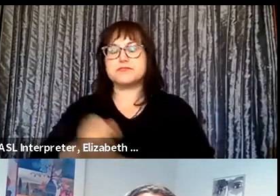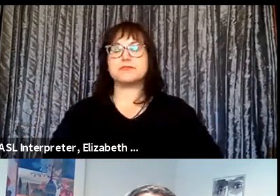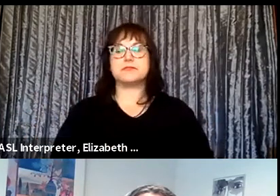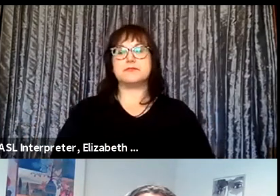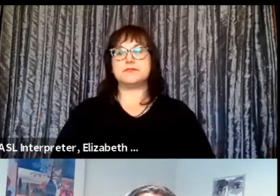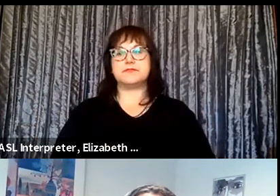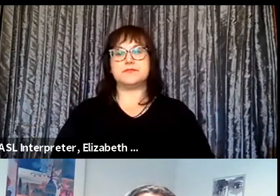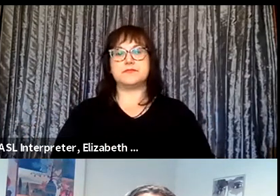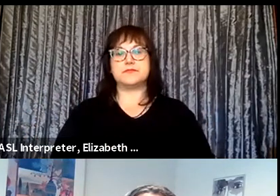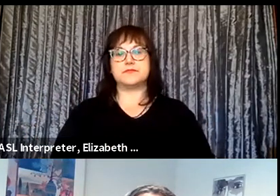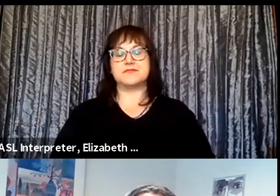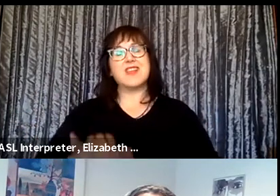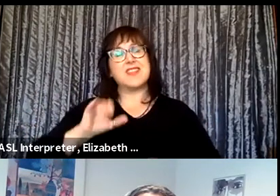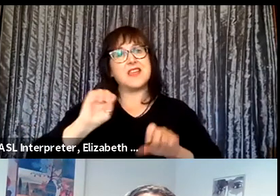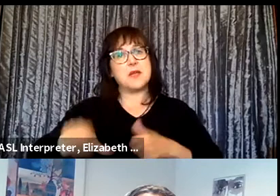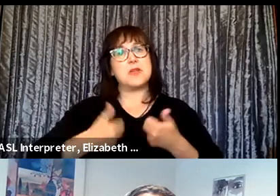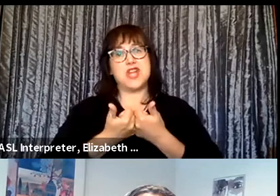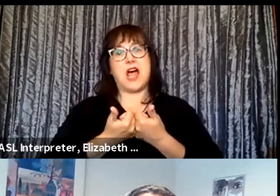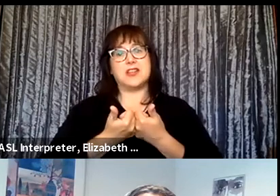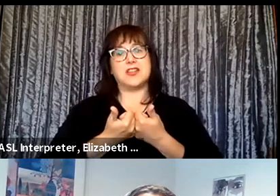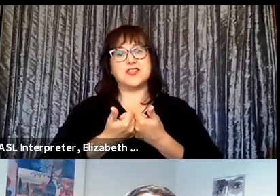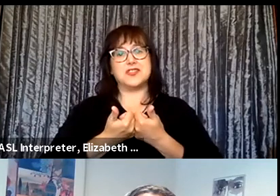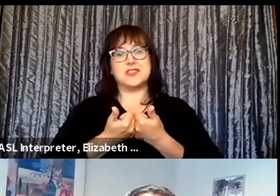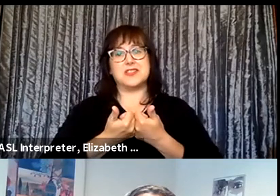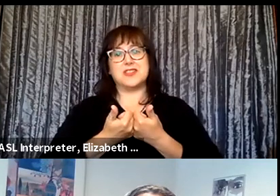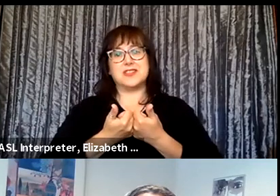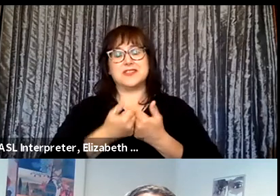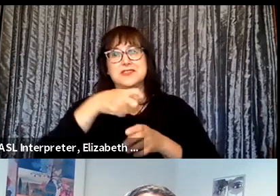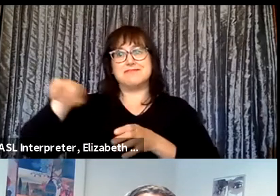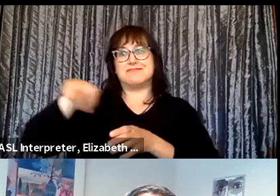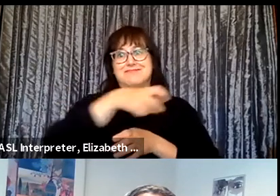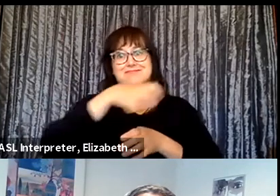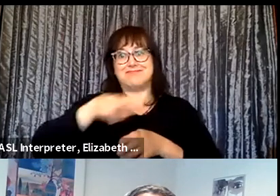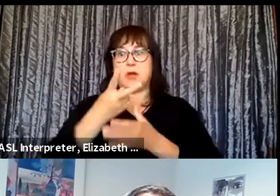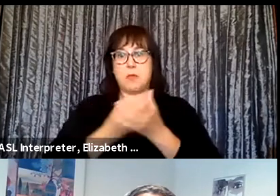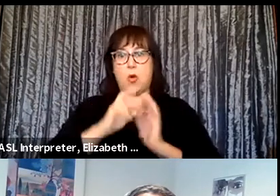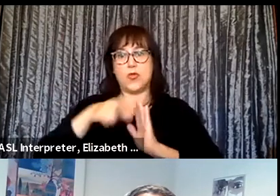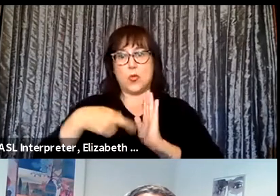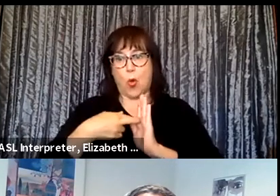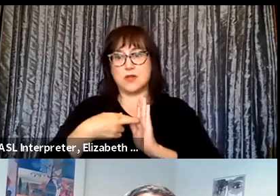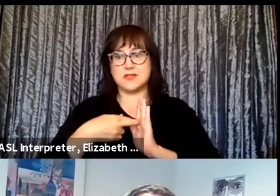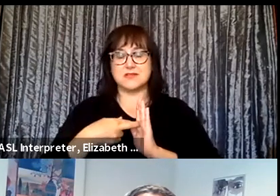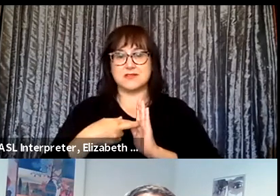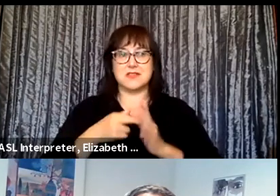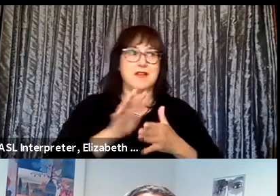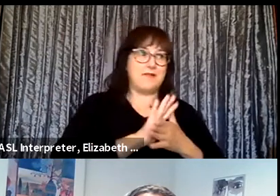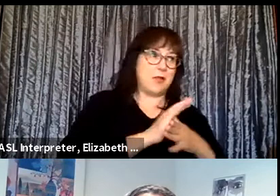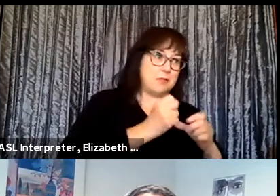it, you know, that can be challenging to do both at once, depending on what's going on, and it was definitely